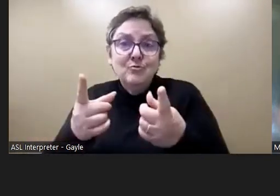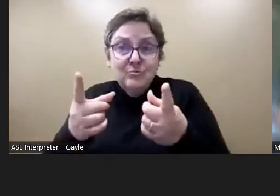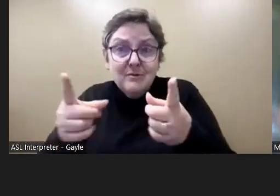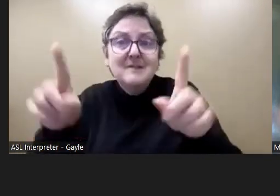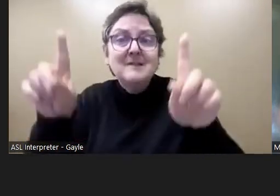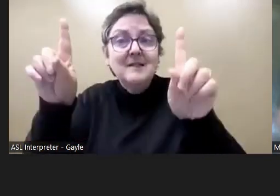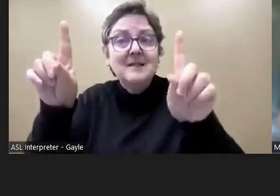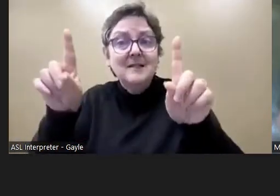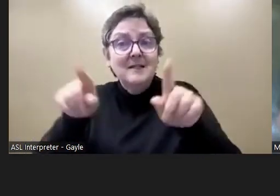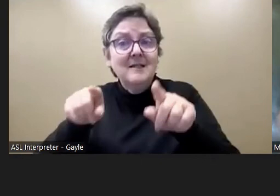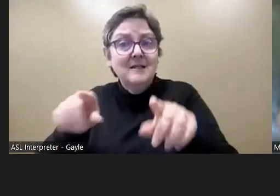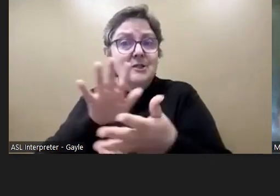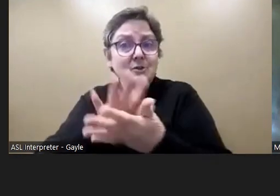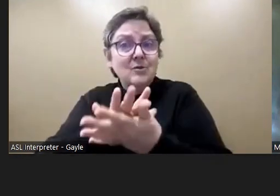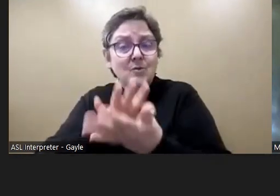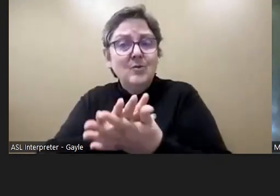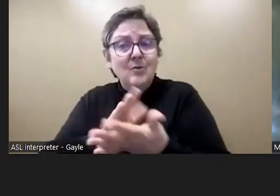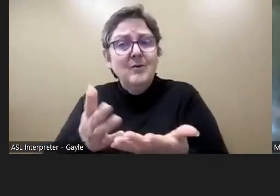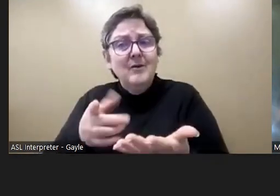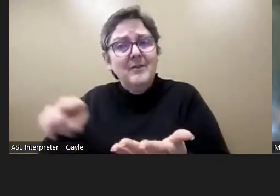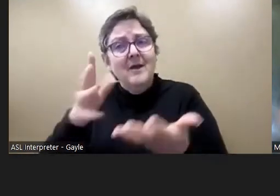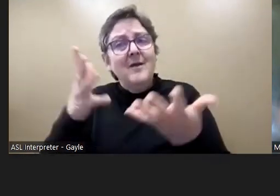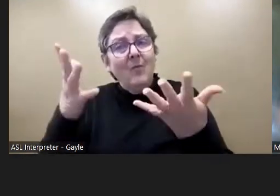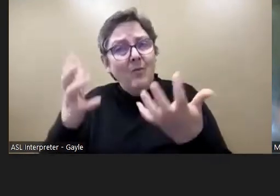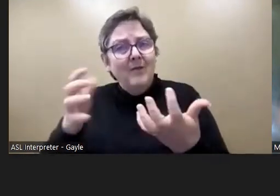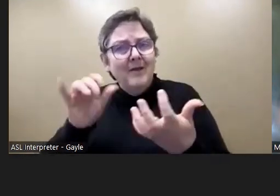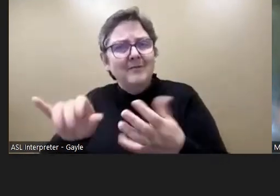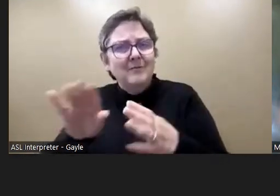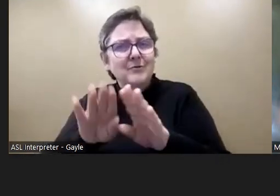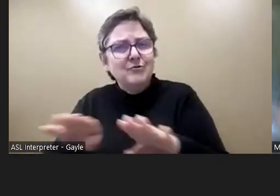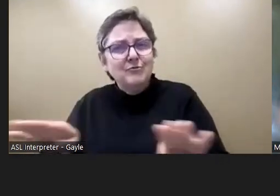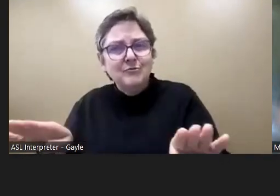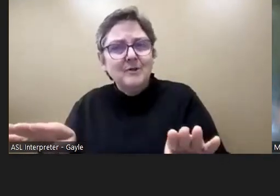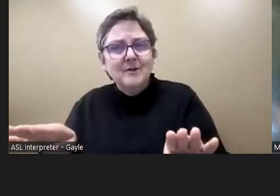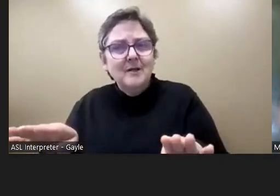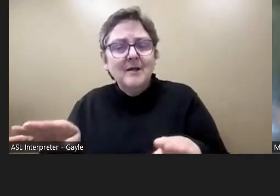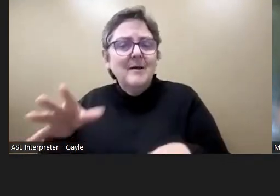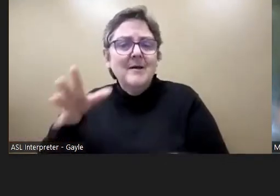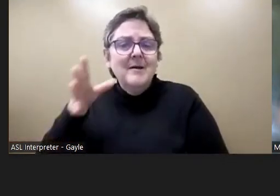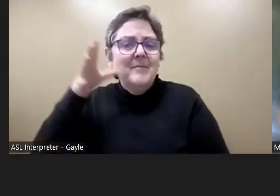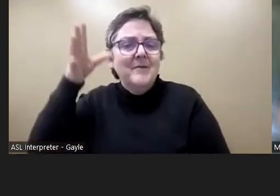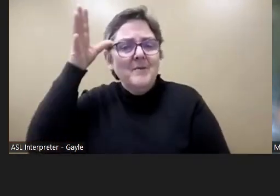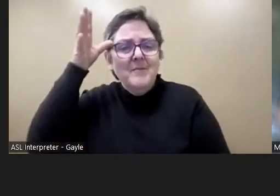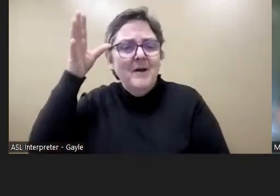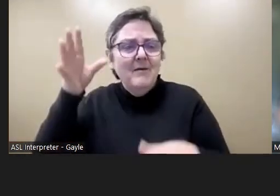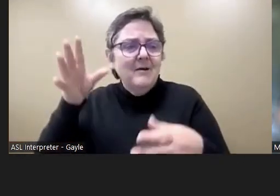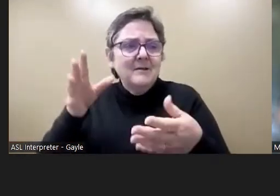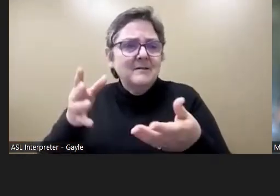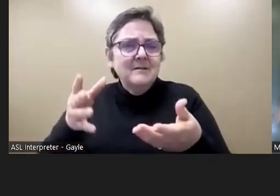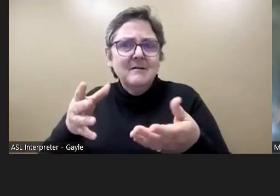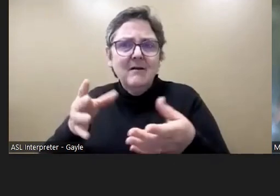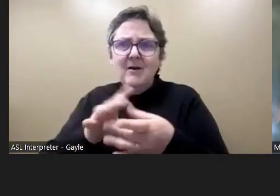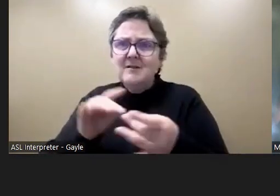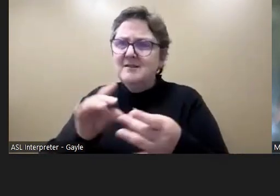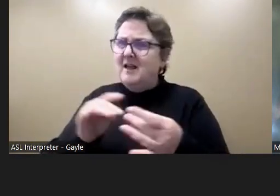To be really involved in the school. But they were saying, why are we not included?